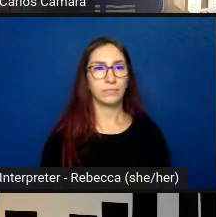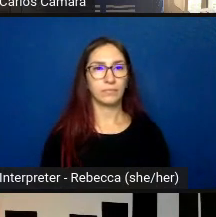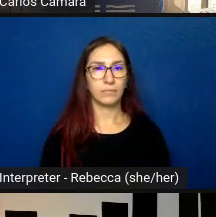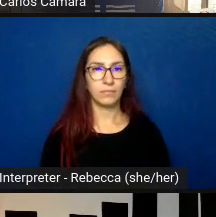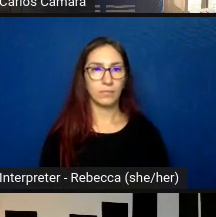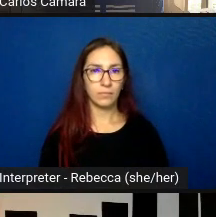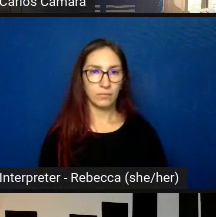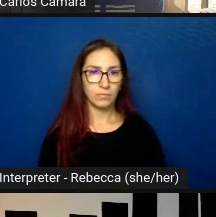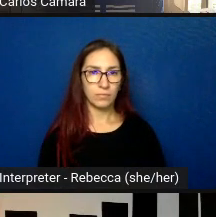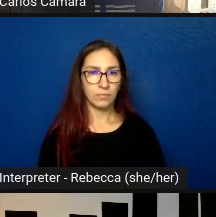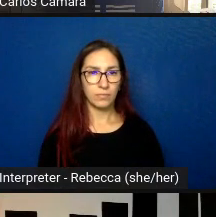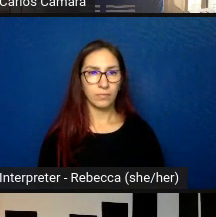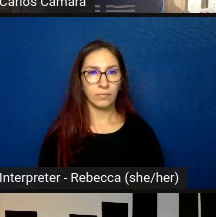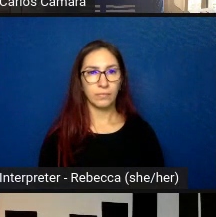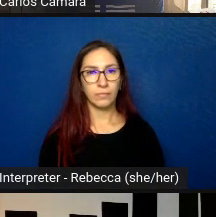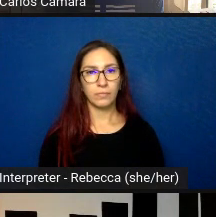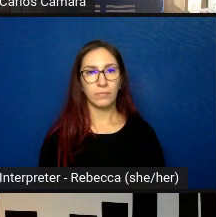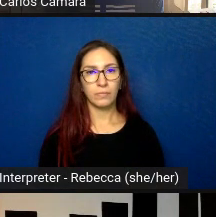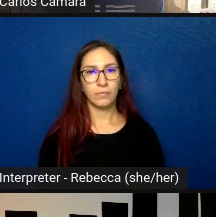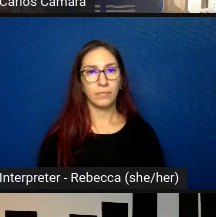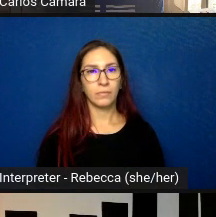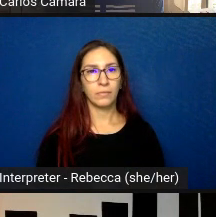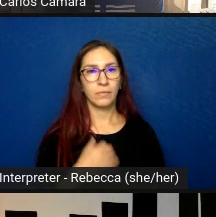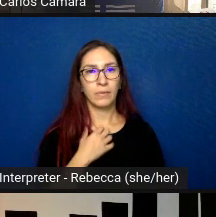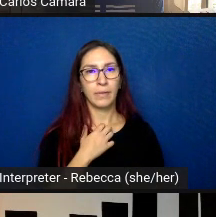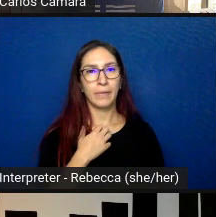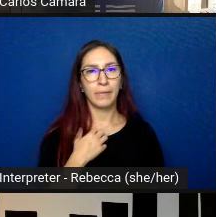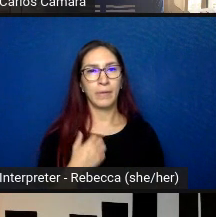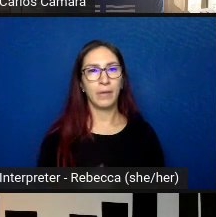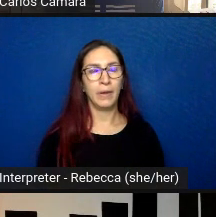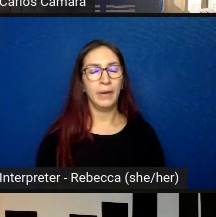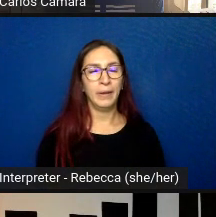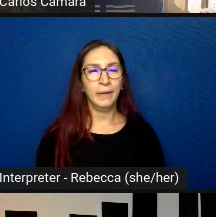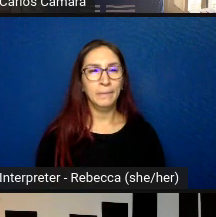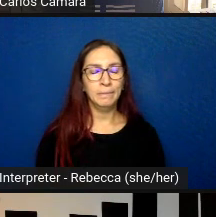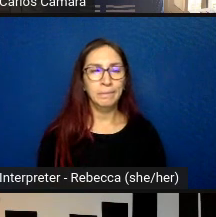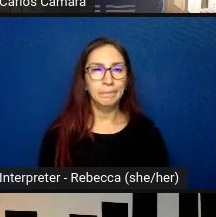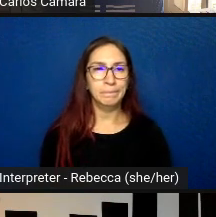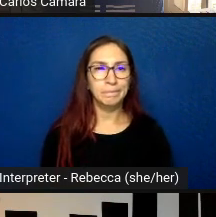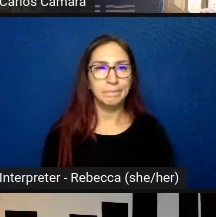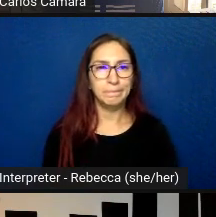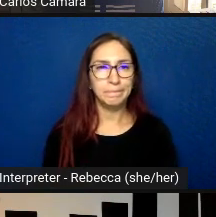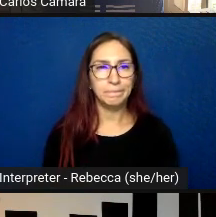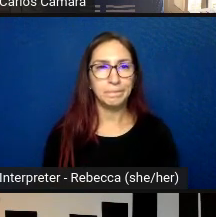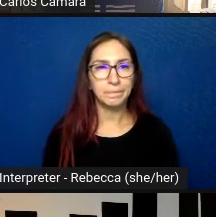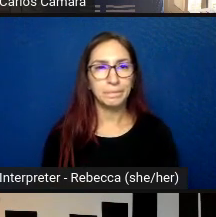The H4 in this content, nonconsecutive heading level used.